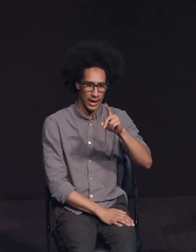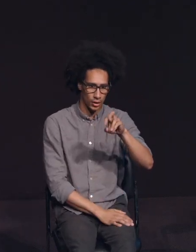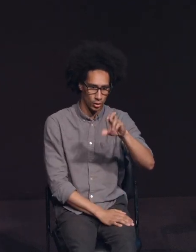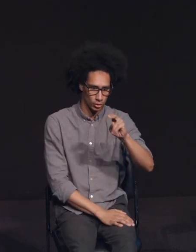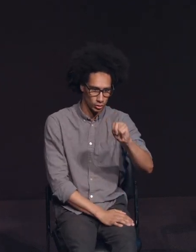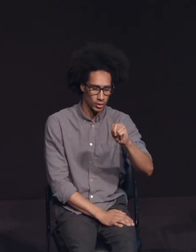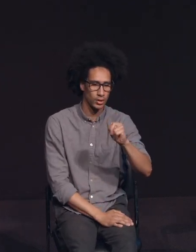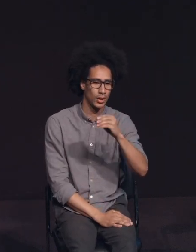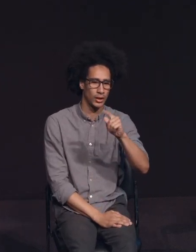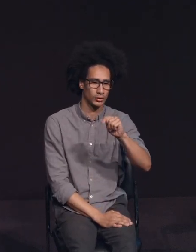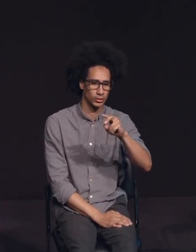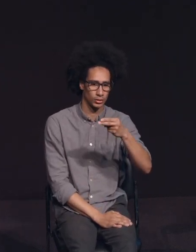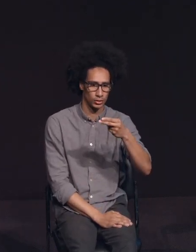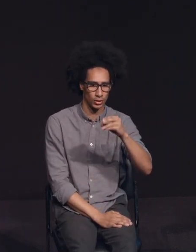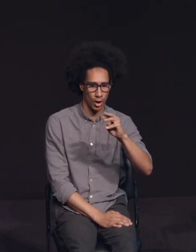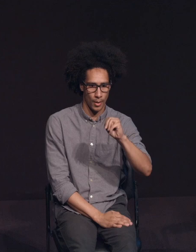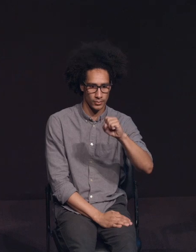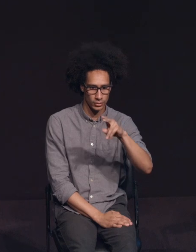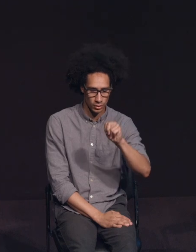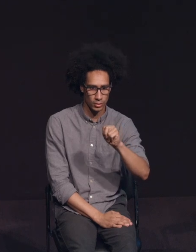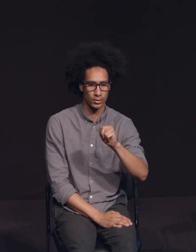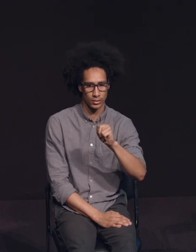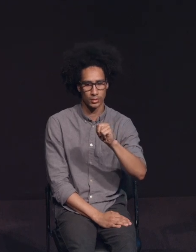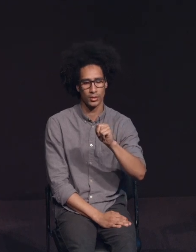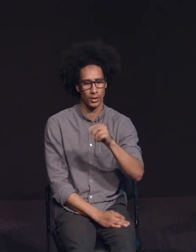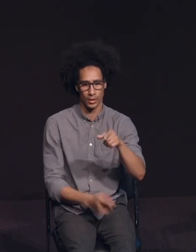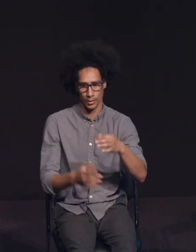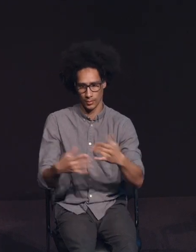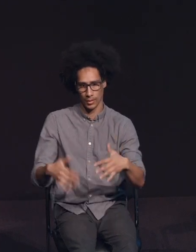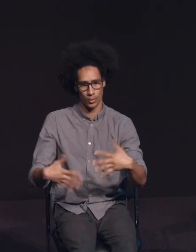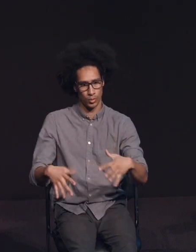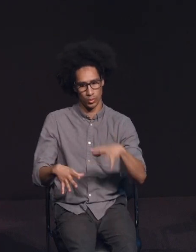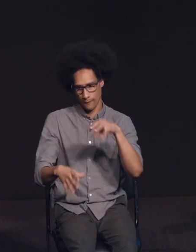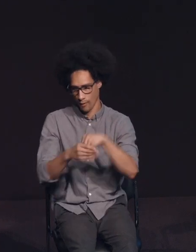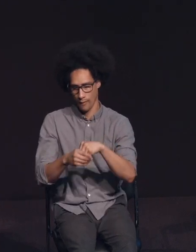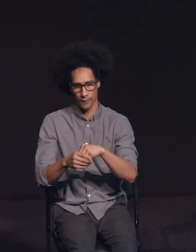Tuskegee Institute who played such a critical role in the development of the polio vaccine.